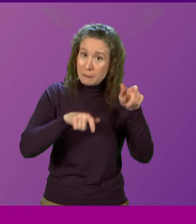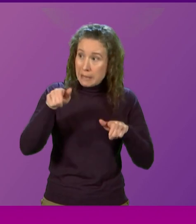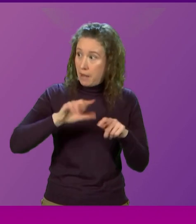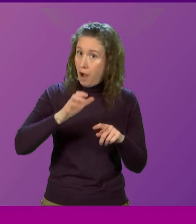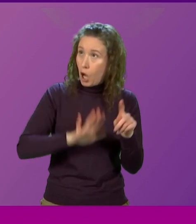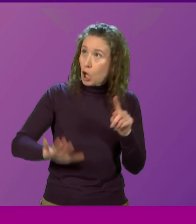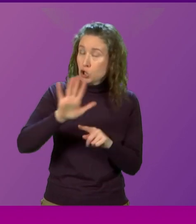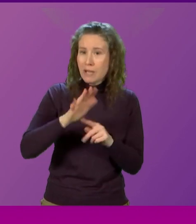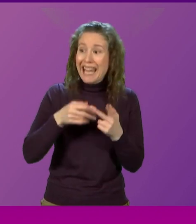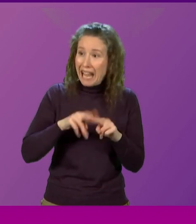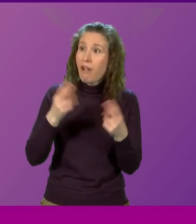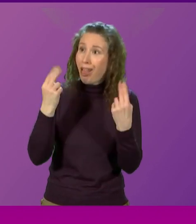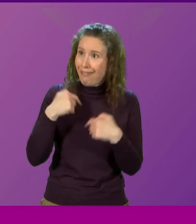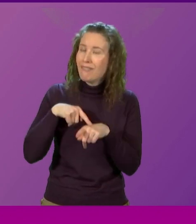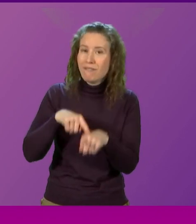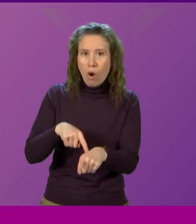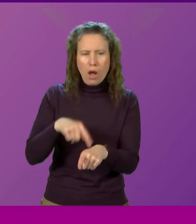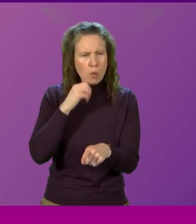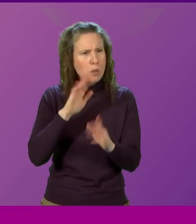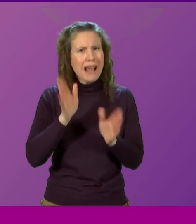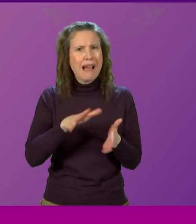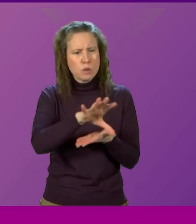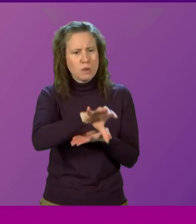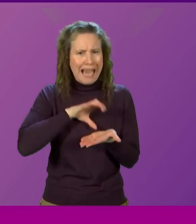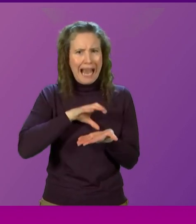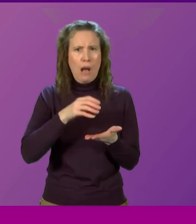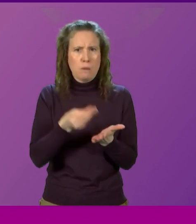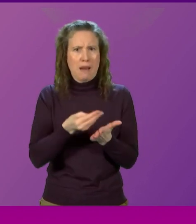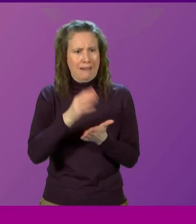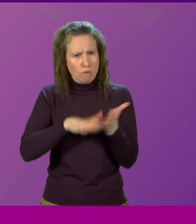Had I followed his advice, we would have had to take investment out of our national health